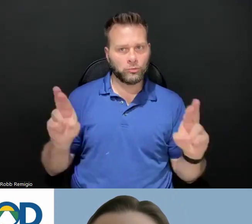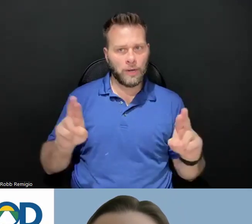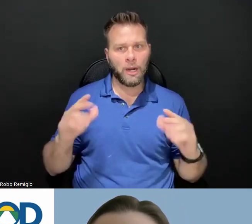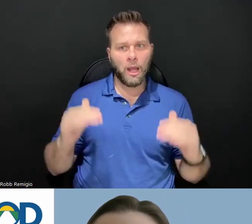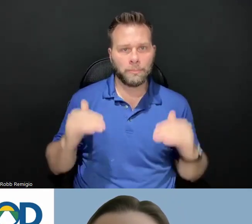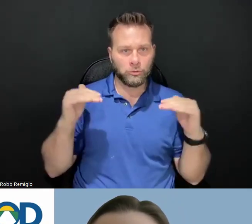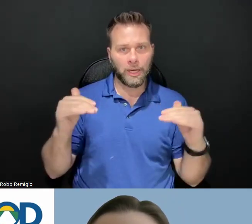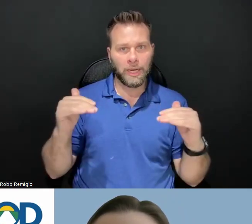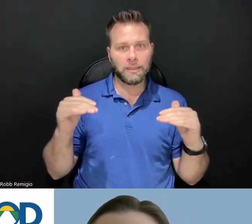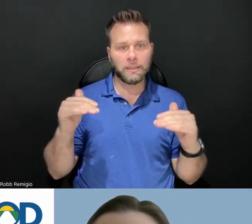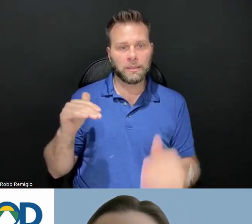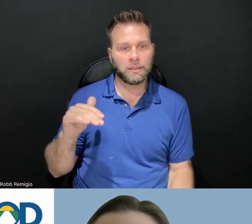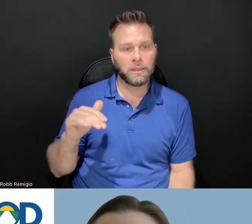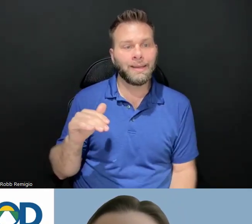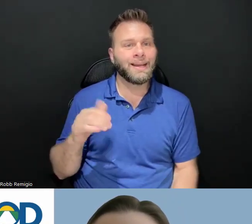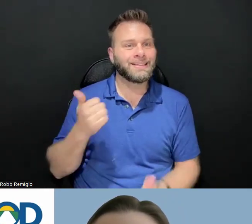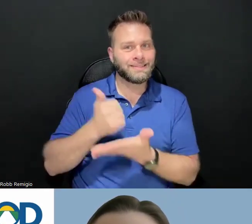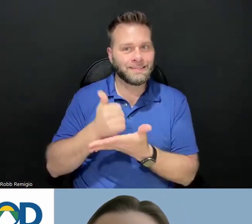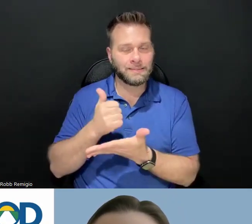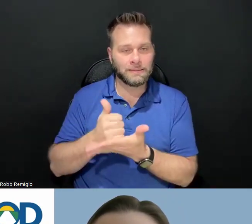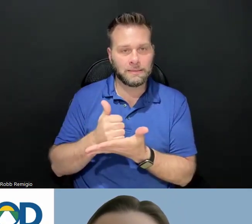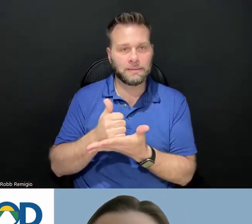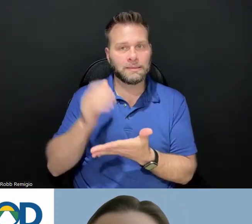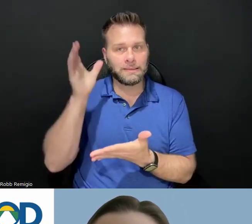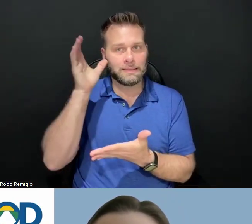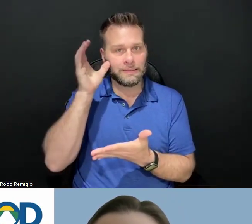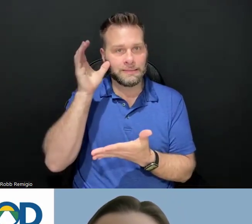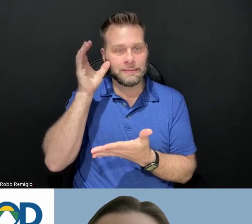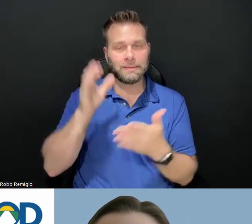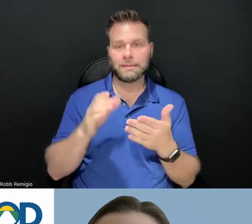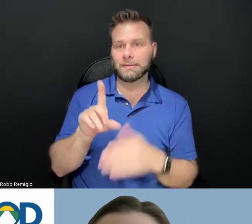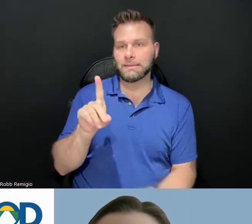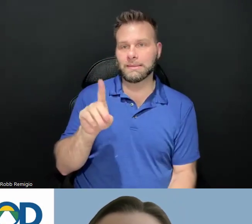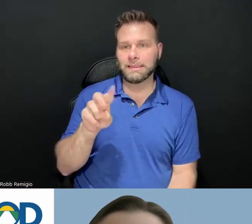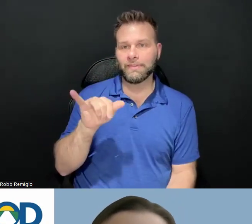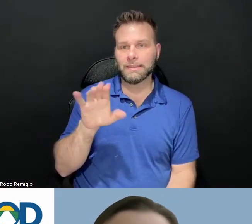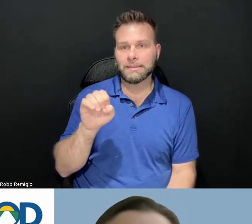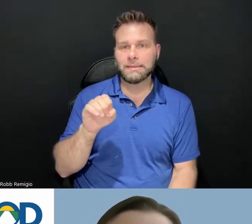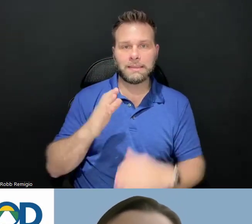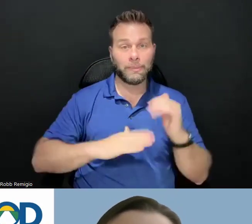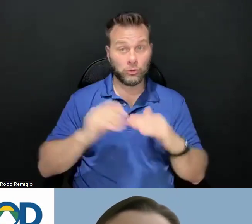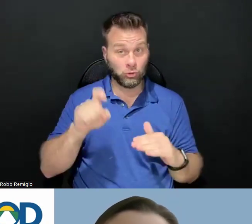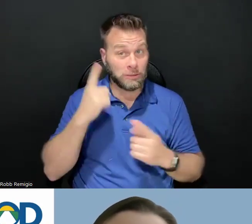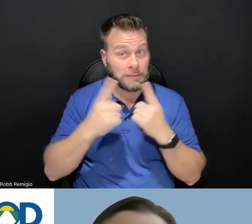I'm getting ready to update ALDs , assistive LIGSping devices